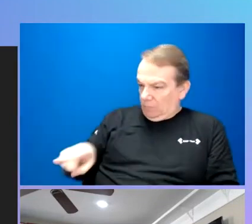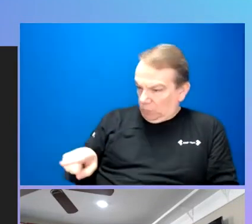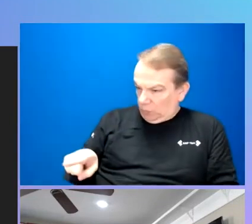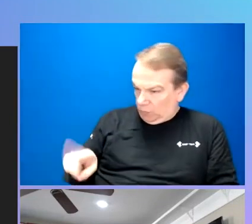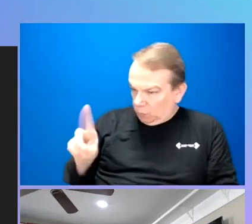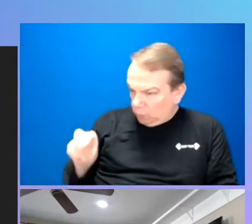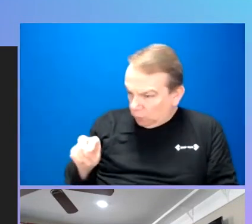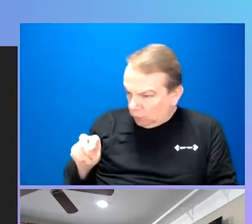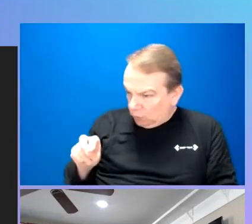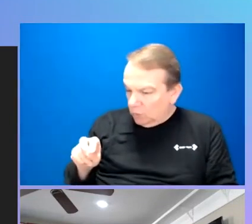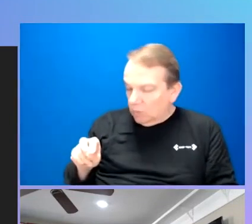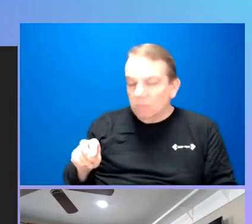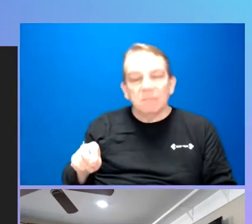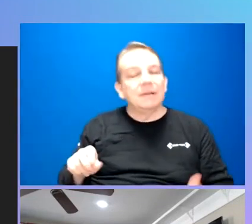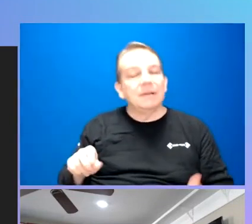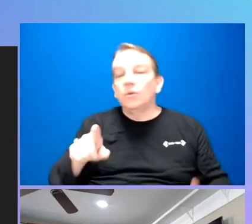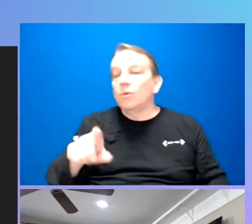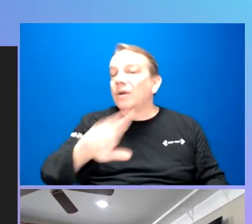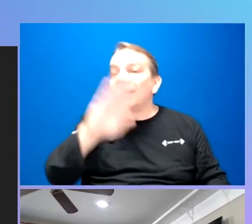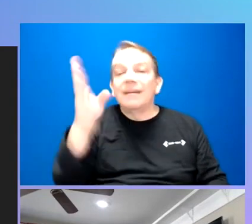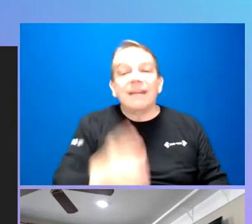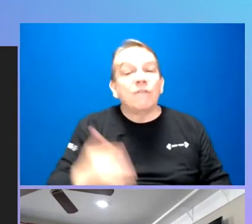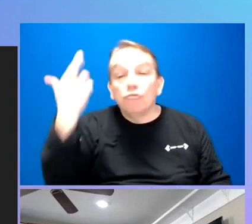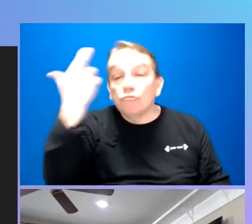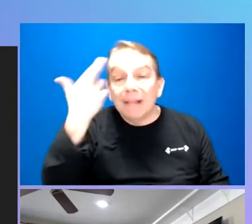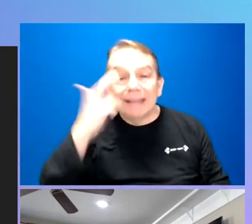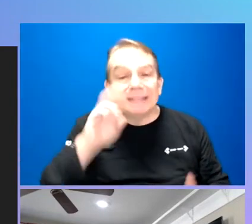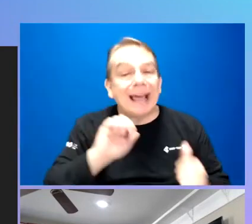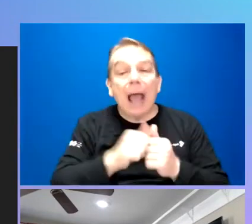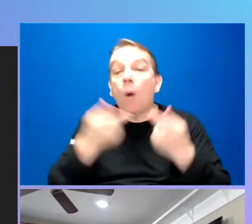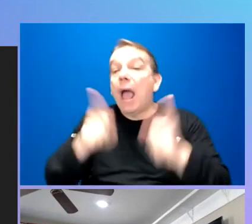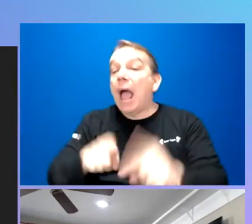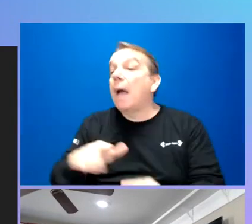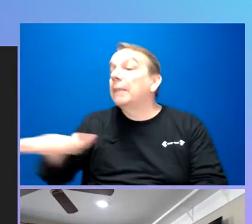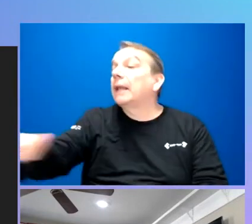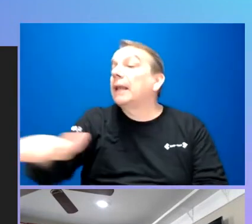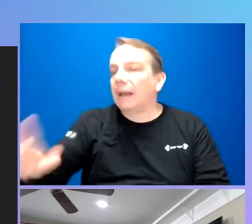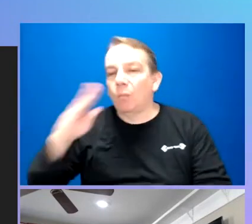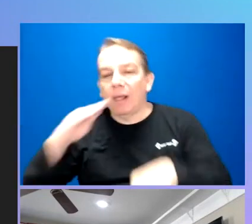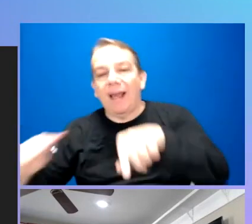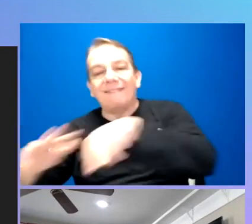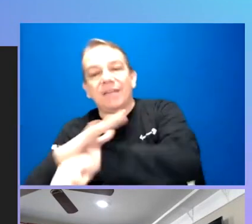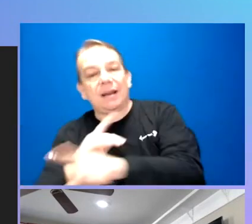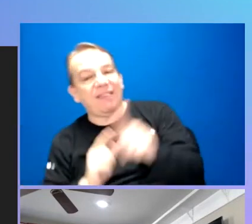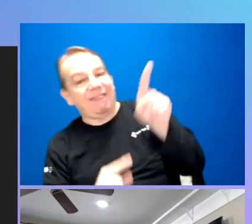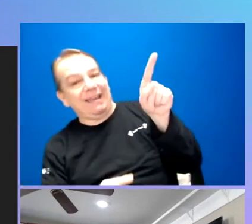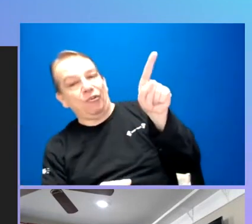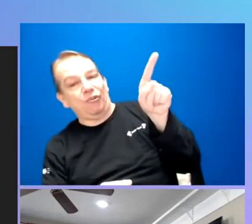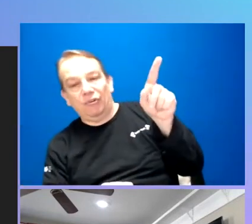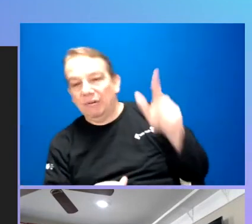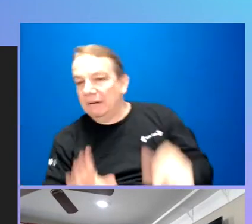going to get an opportunity to talk to someone who may know someone or be at a level in your organization that can help you